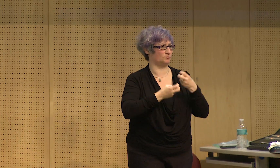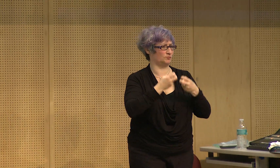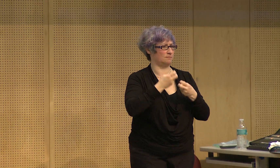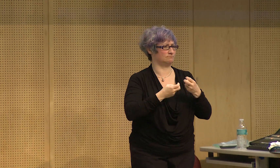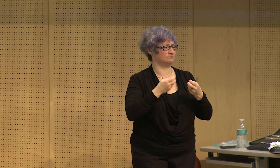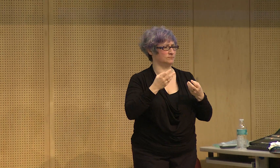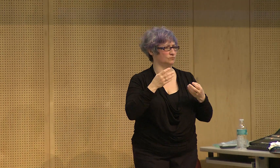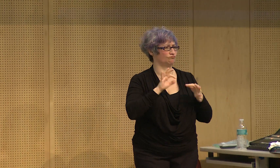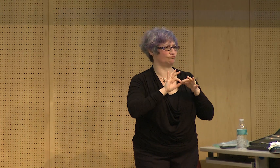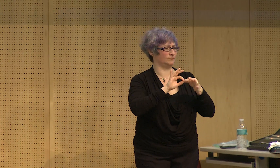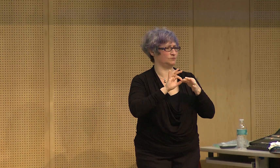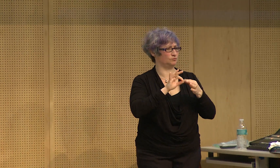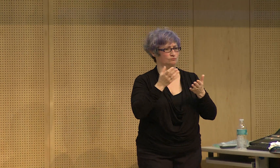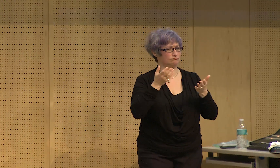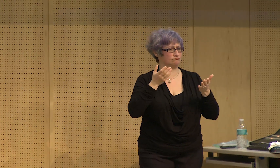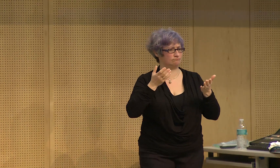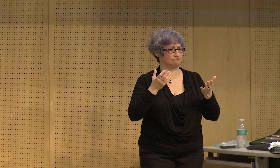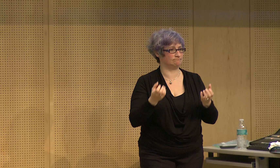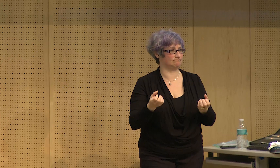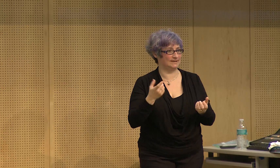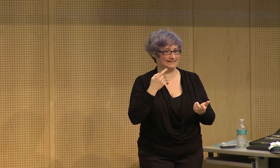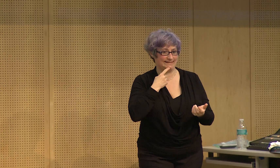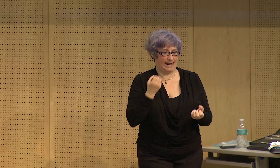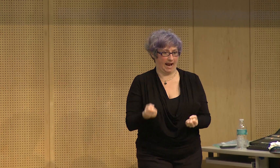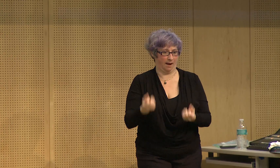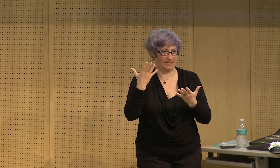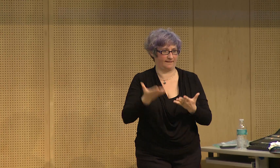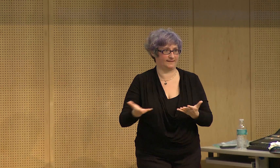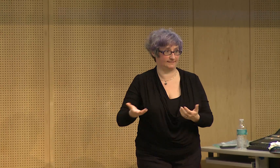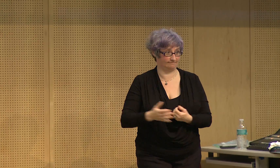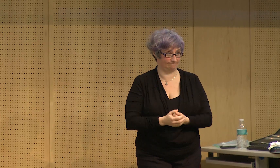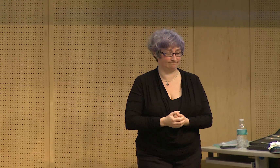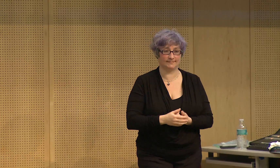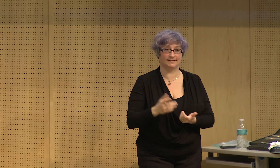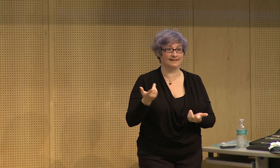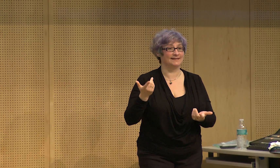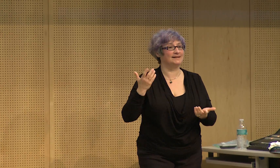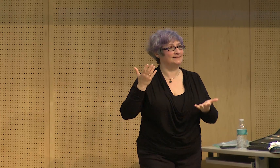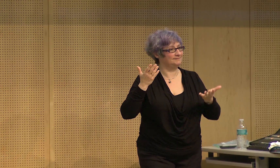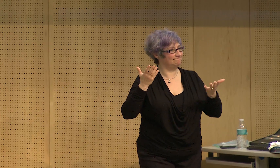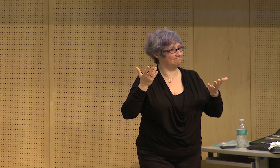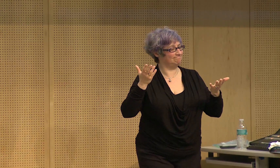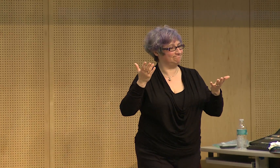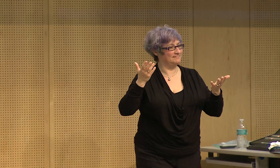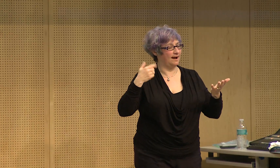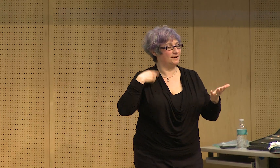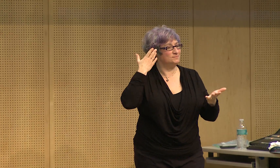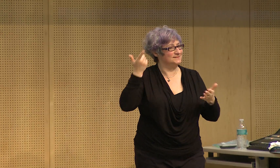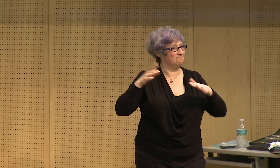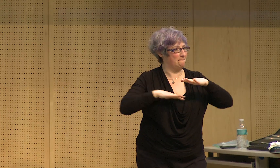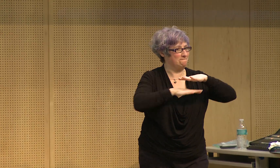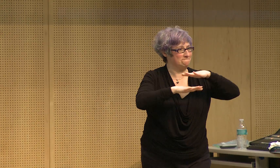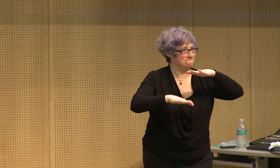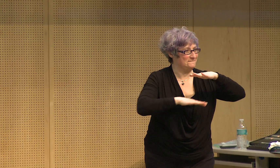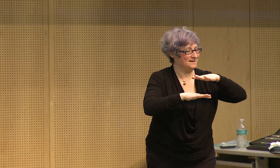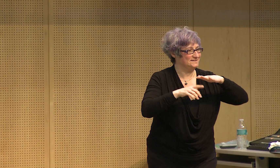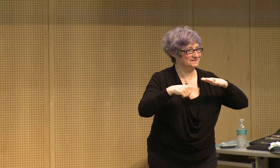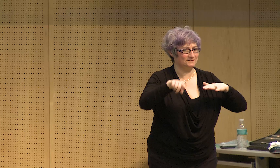how the children approach solving problems when we're asking about quantity.